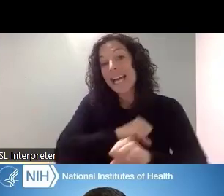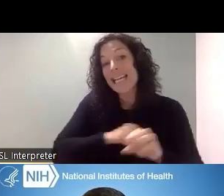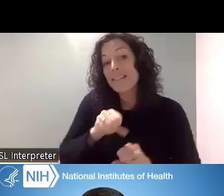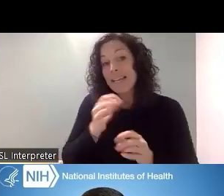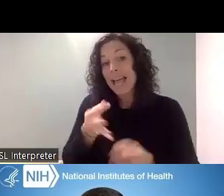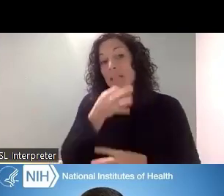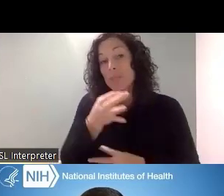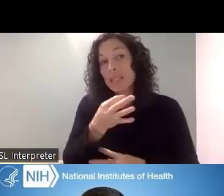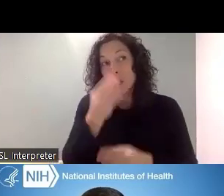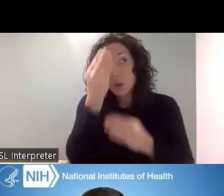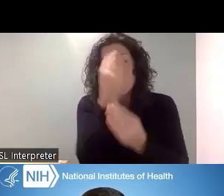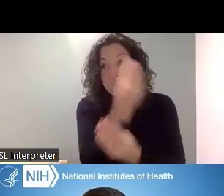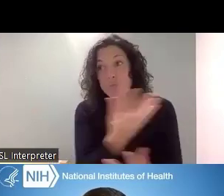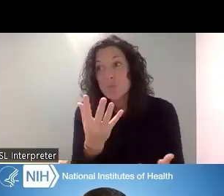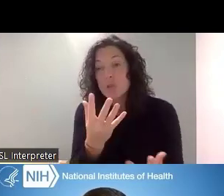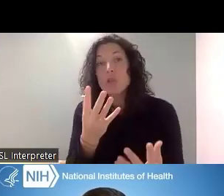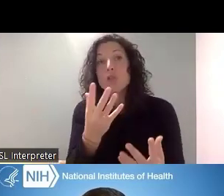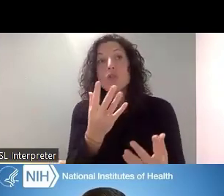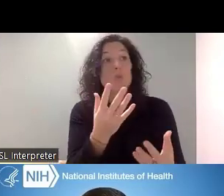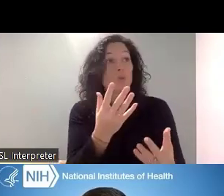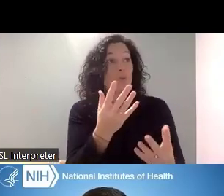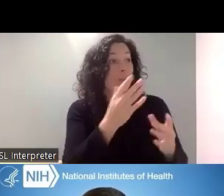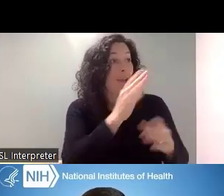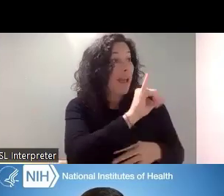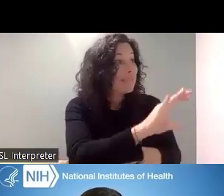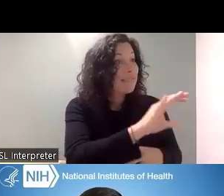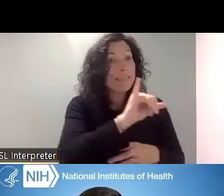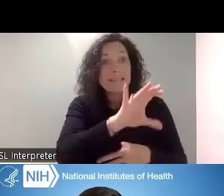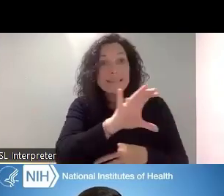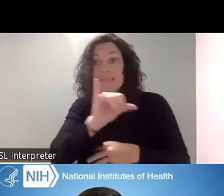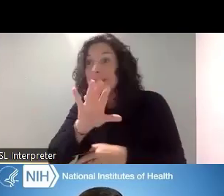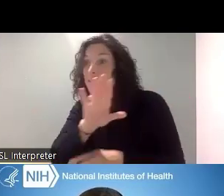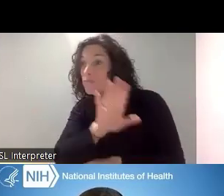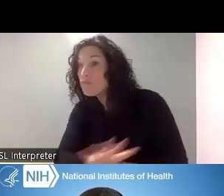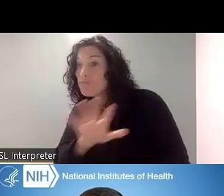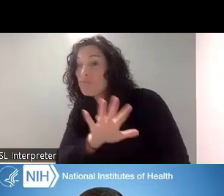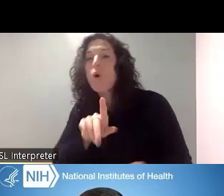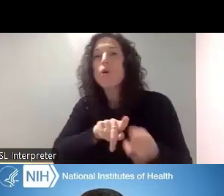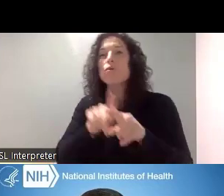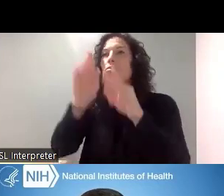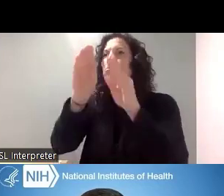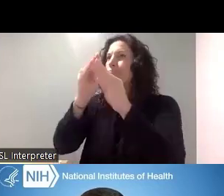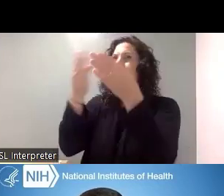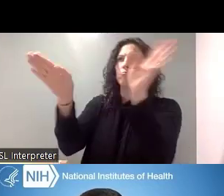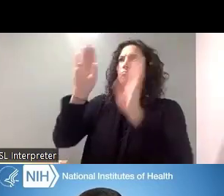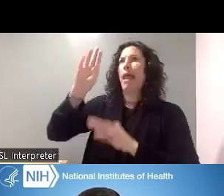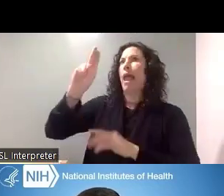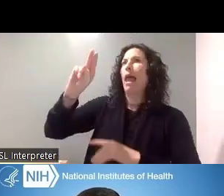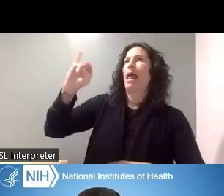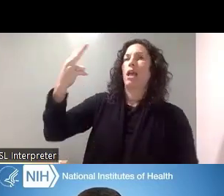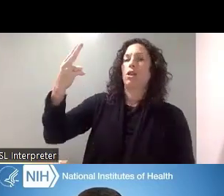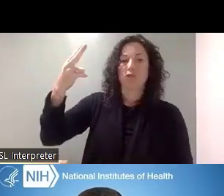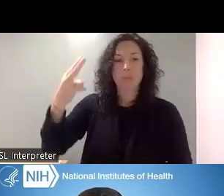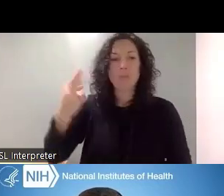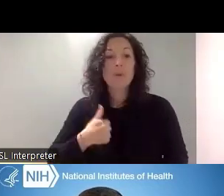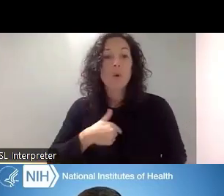as well as to the NIH at large as needed. We oversee a portfolio of grants and sometimes cooperative agreements.